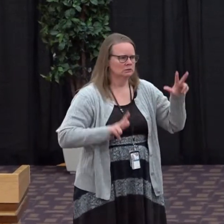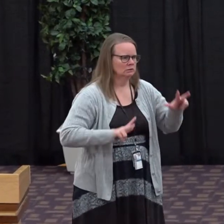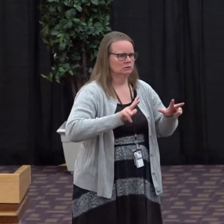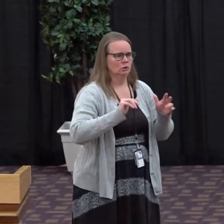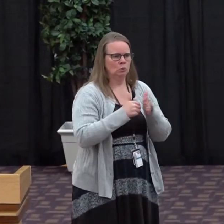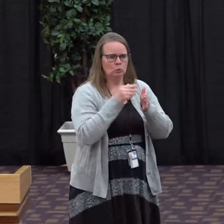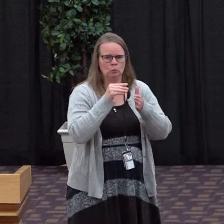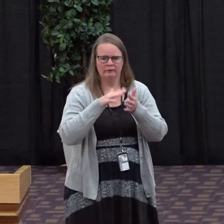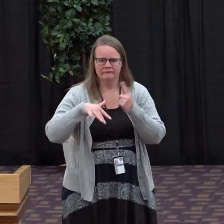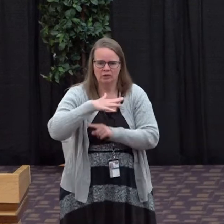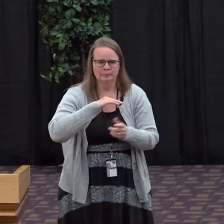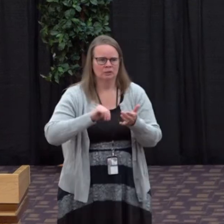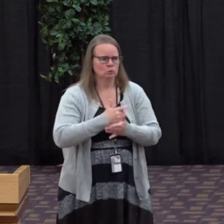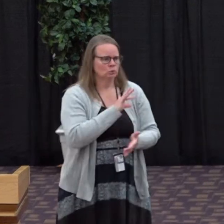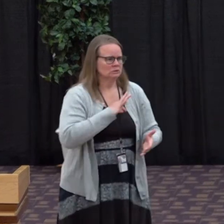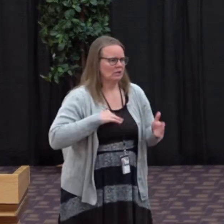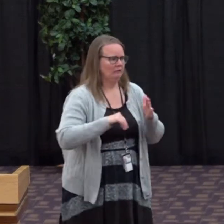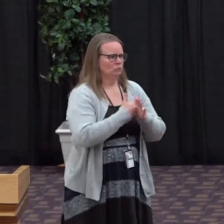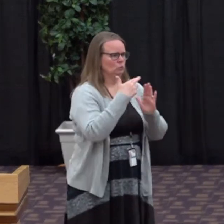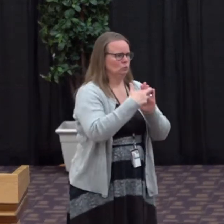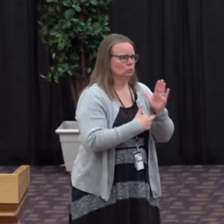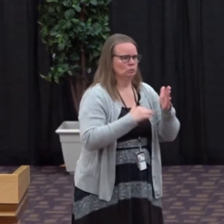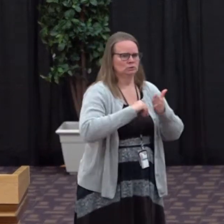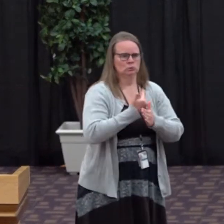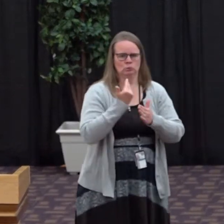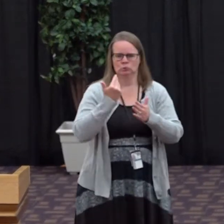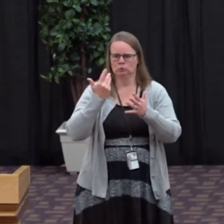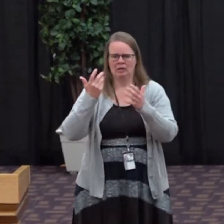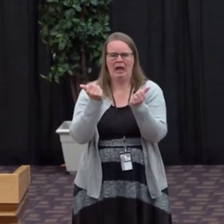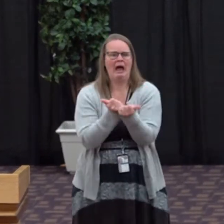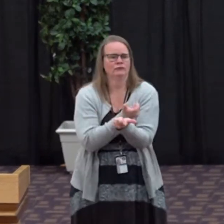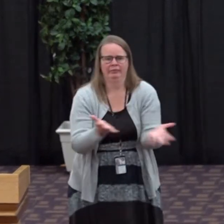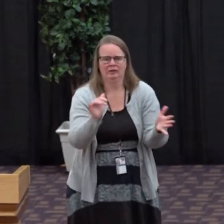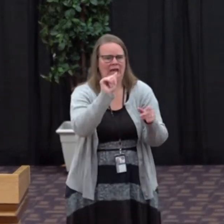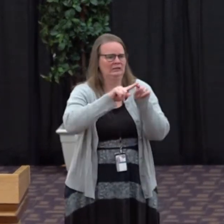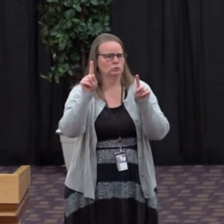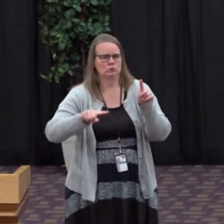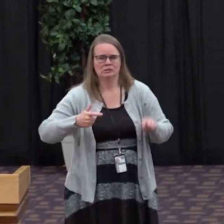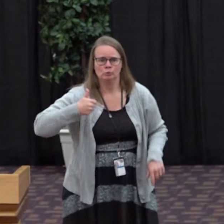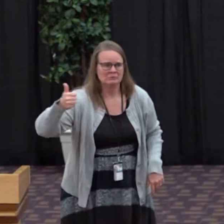In school, they weren't sure with the environment, staff, everything was new to them.